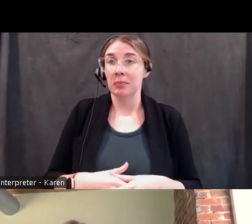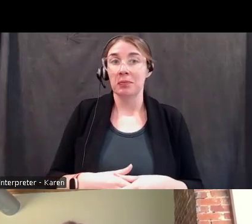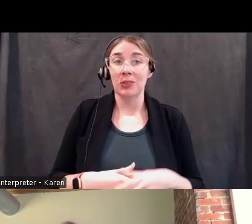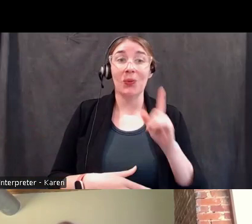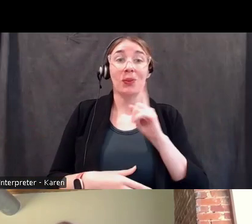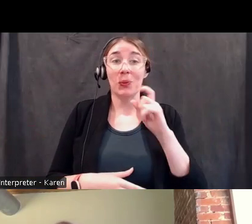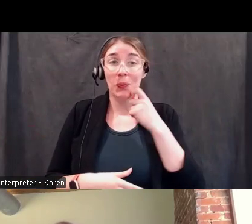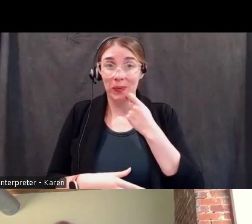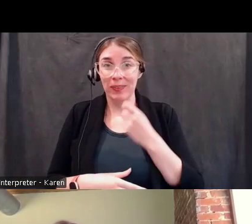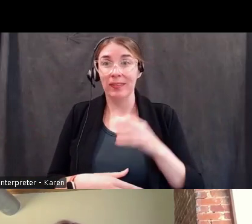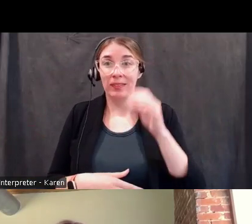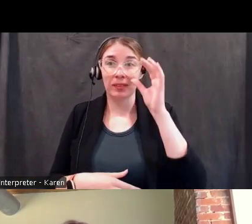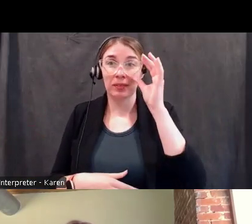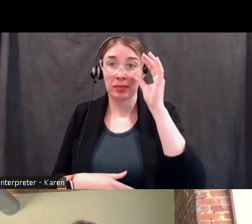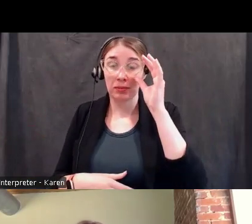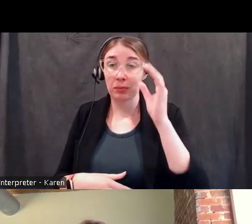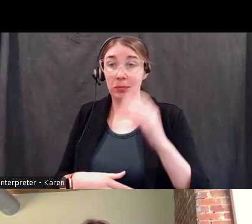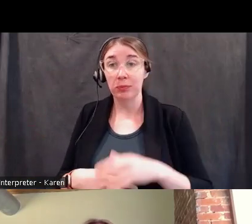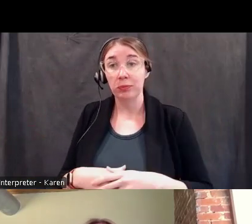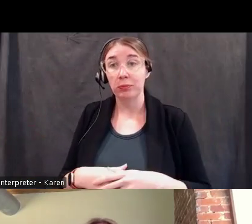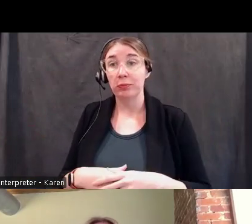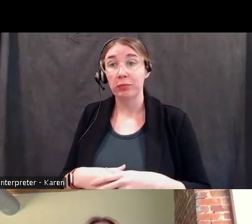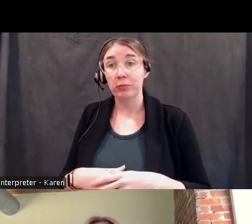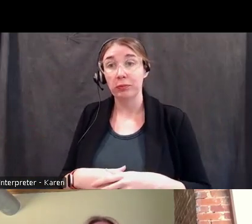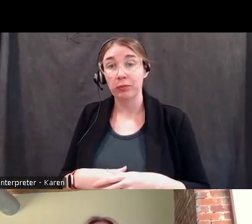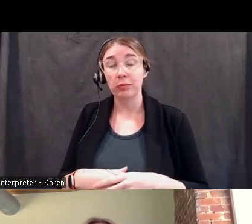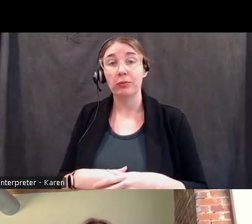And there's also a journal of issues in the intercollegiate athletics of